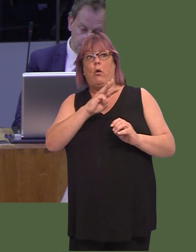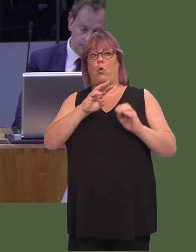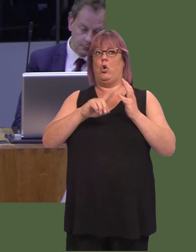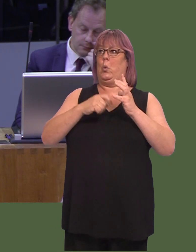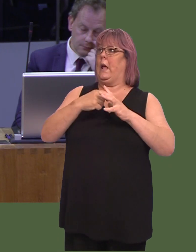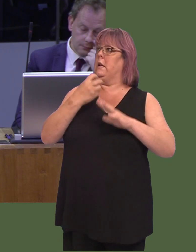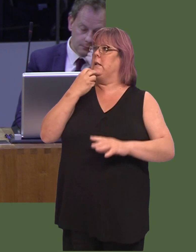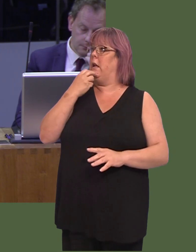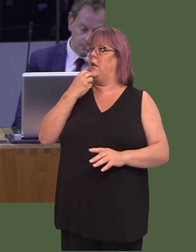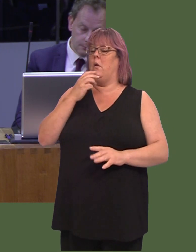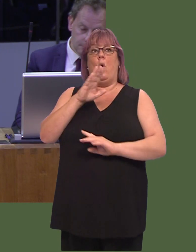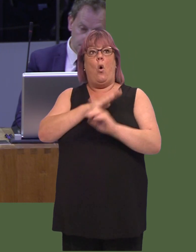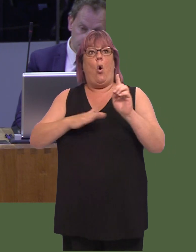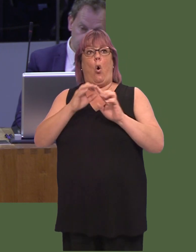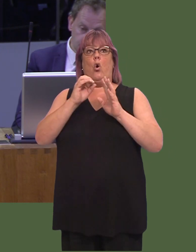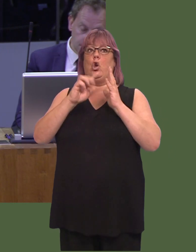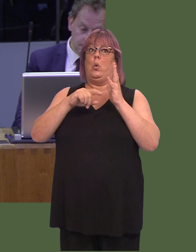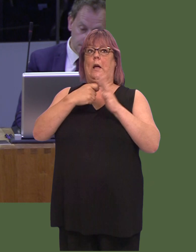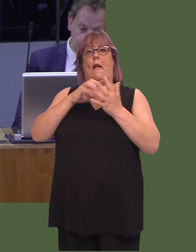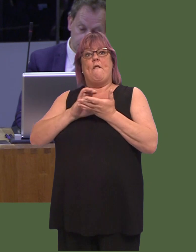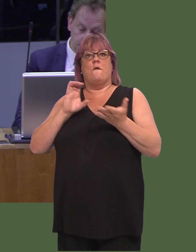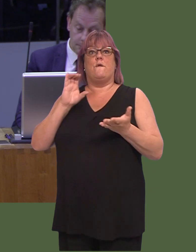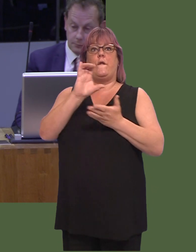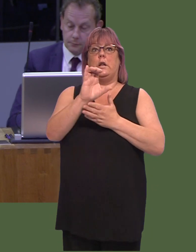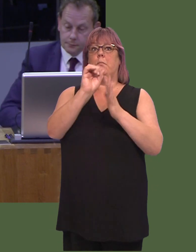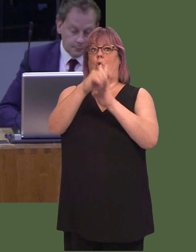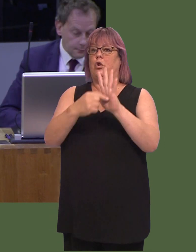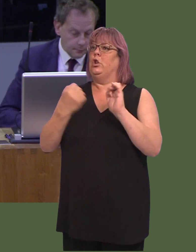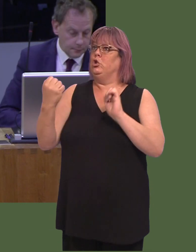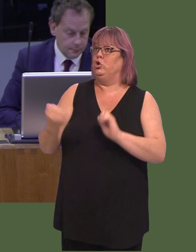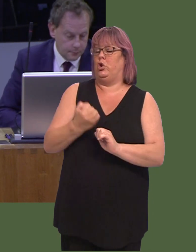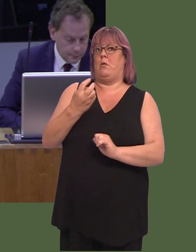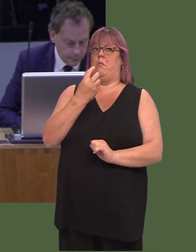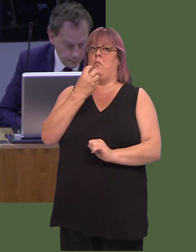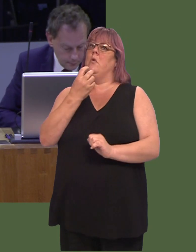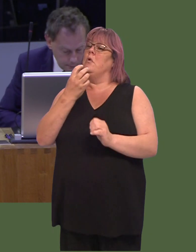And every publicly funded and supported project should also be using UK steel.